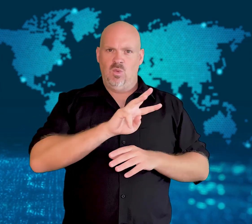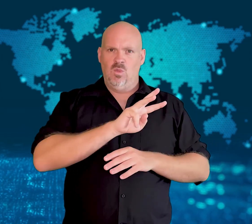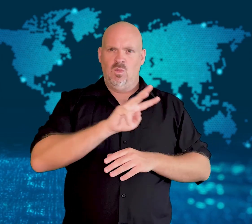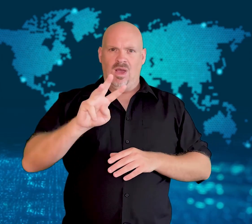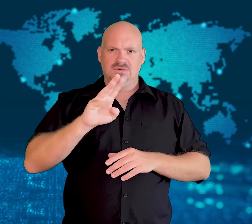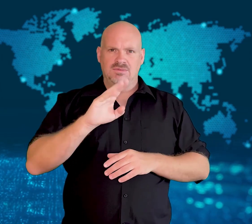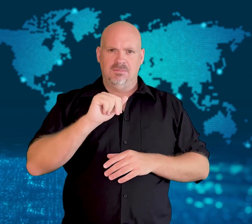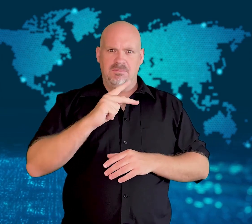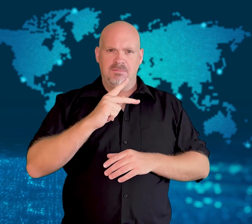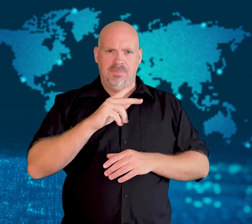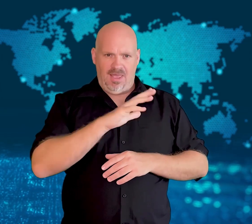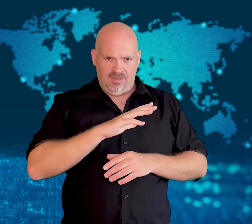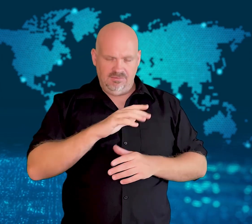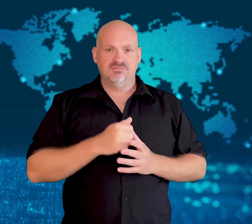"Breaking Down".